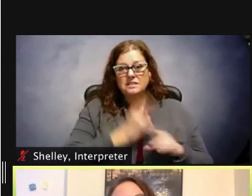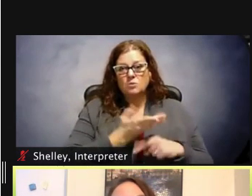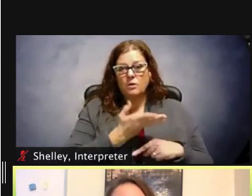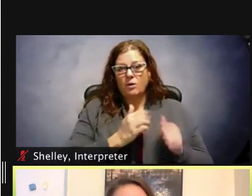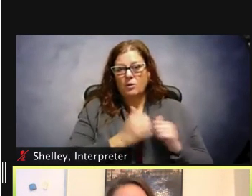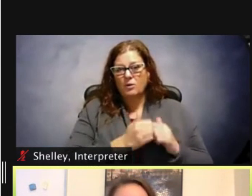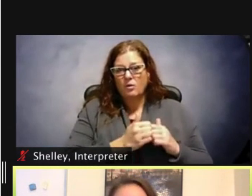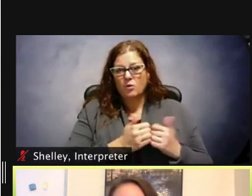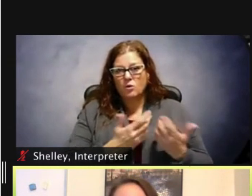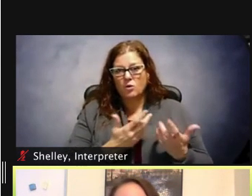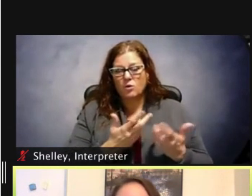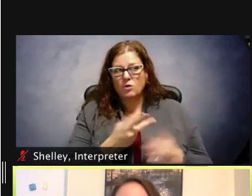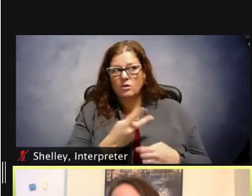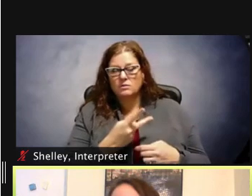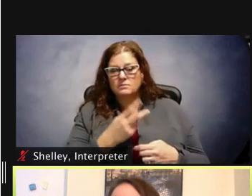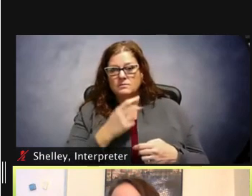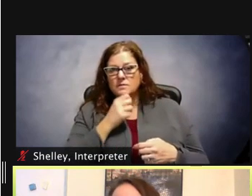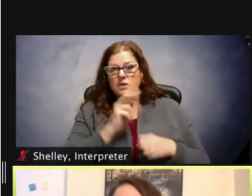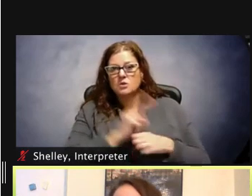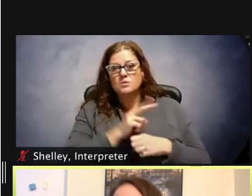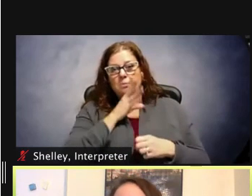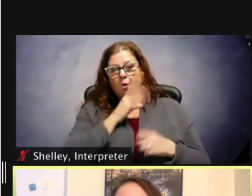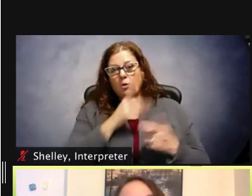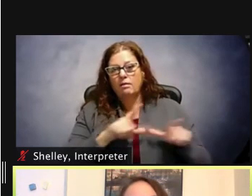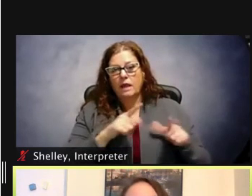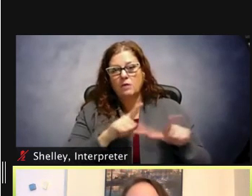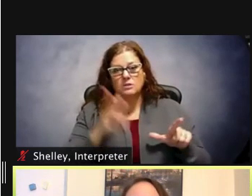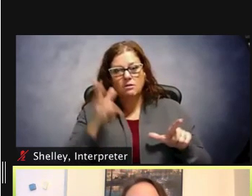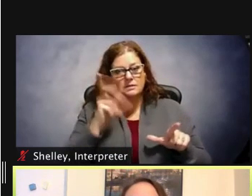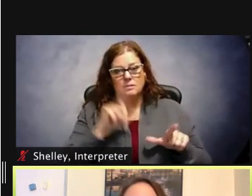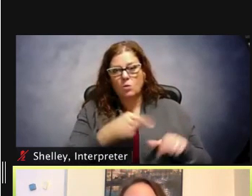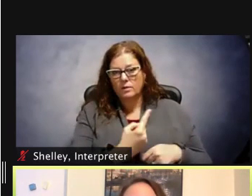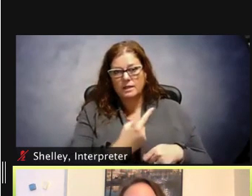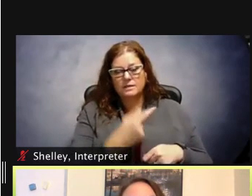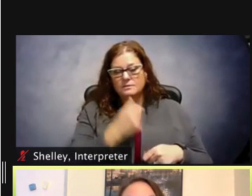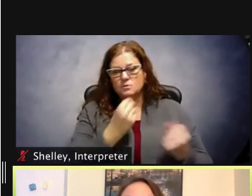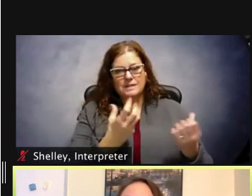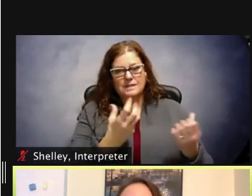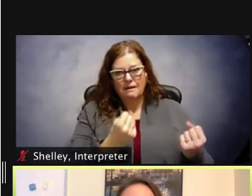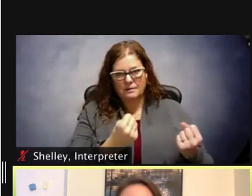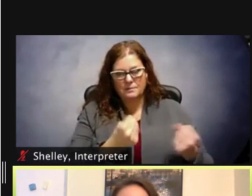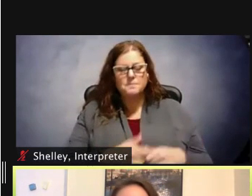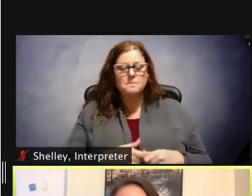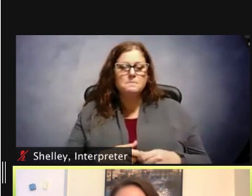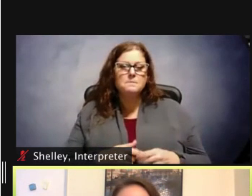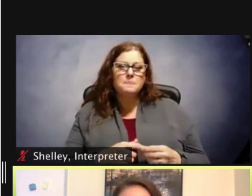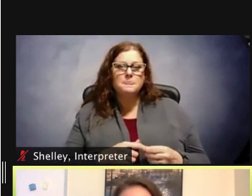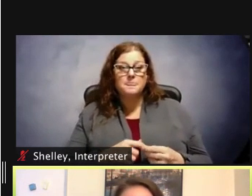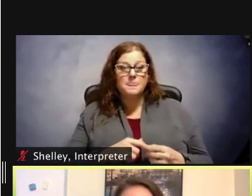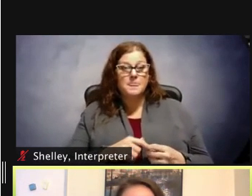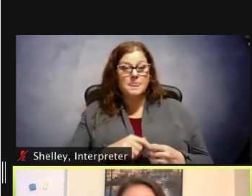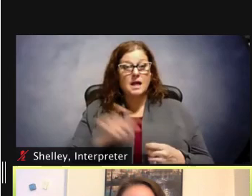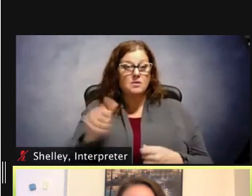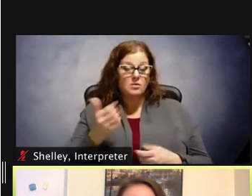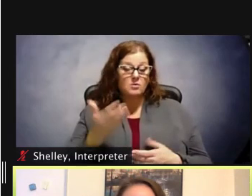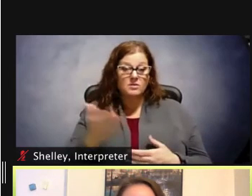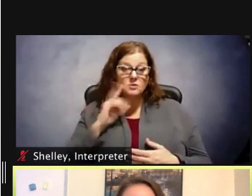and they obviously just use spoken language and listening. Another just tidbit to throw out there